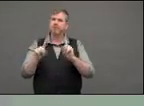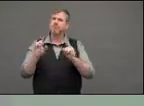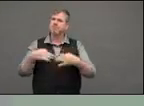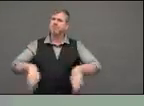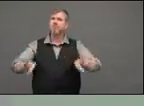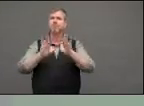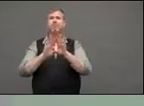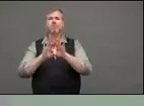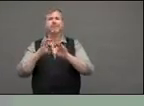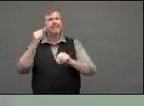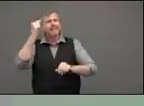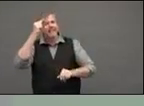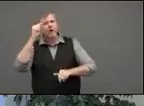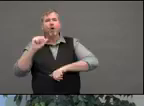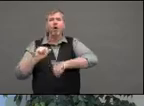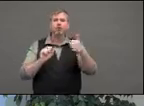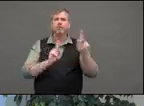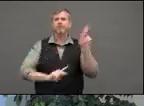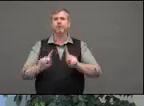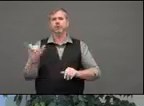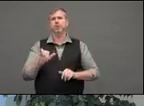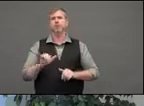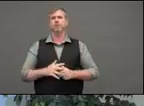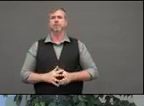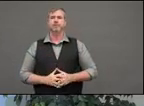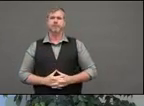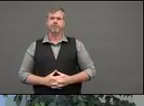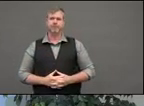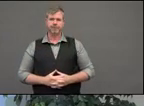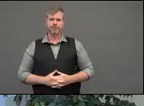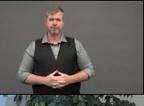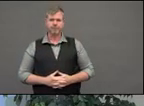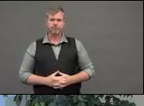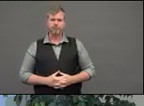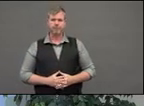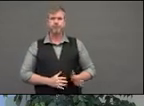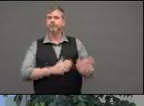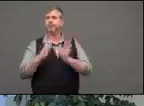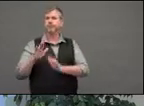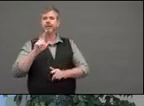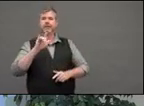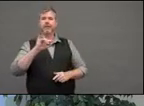others. CV: Yes DM: Um so i can relate to what lizeth said